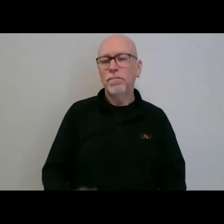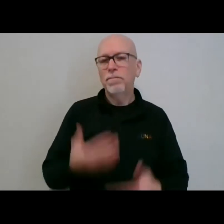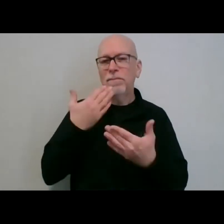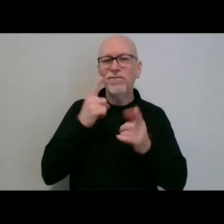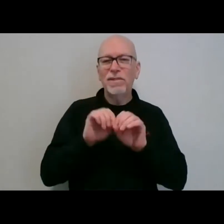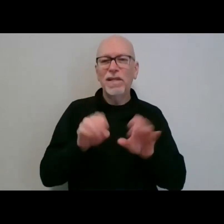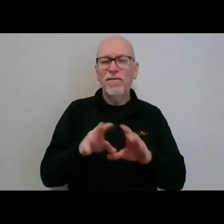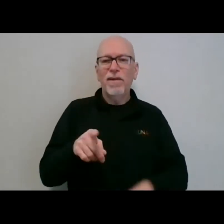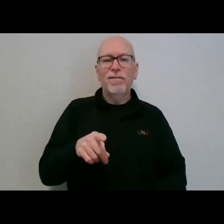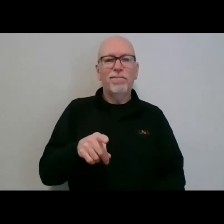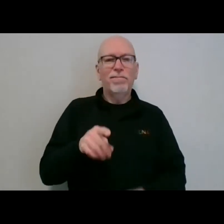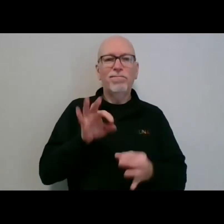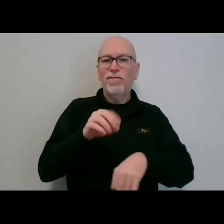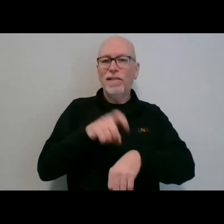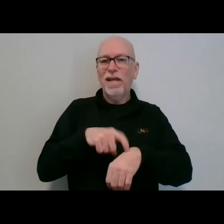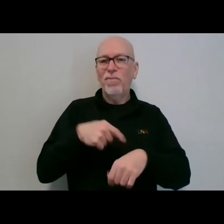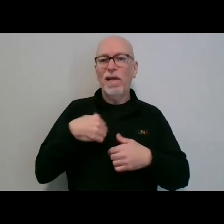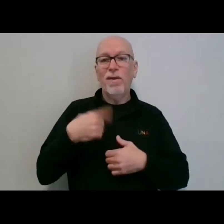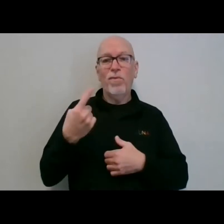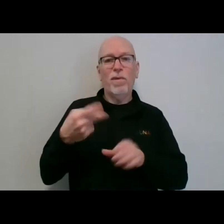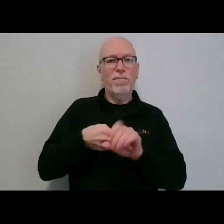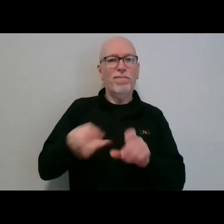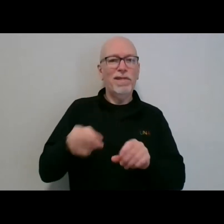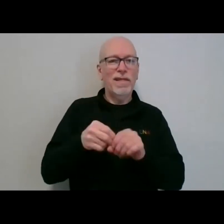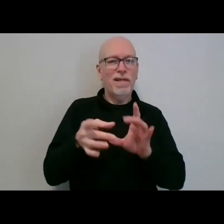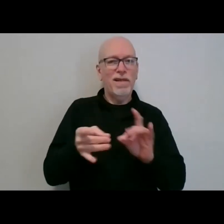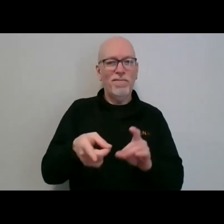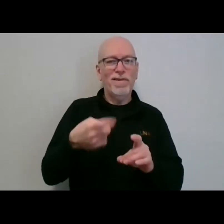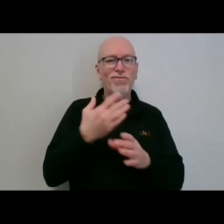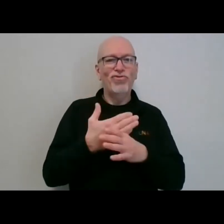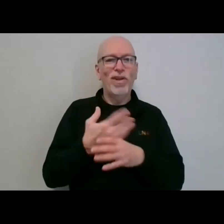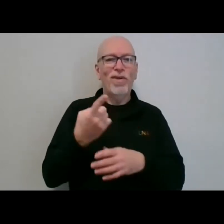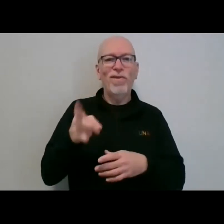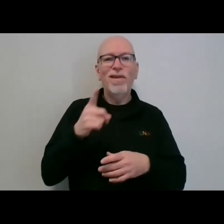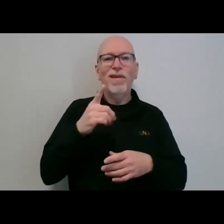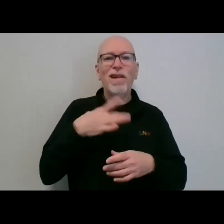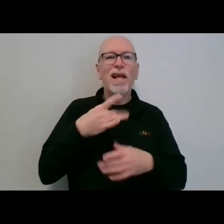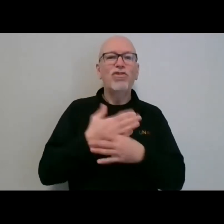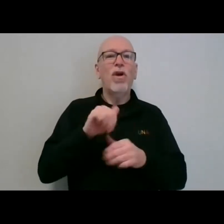It was perfect timing. We had a participant in the comments that shared, "I'd like to share another issue that I have seen